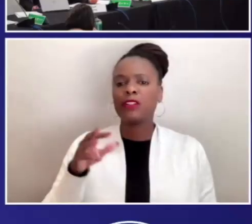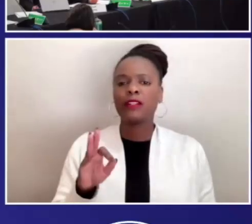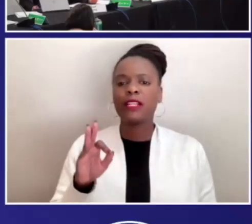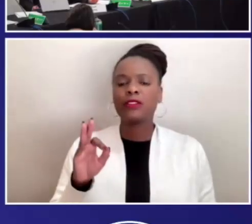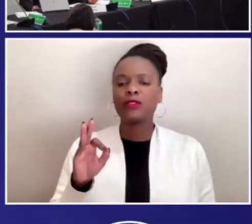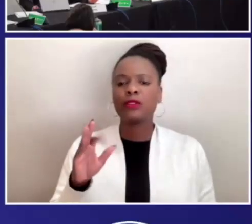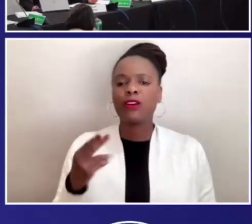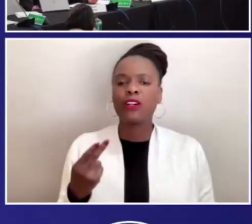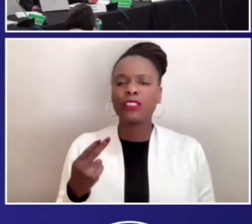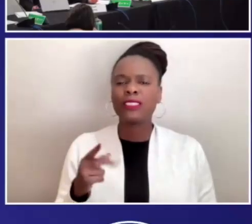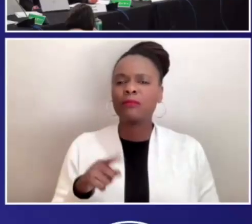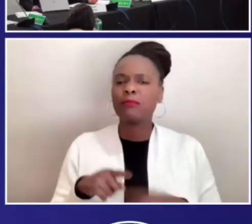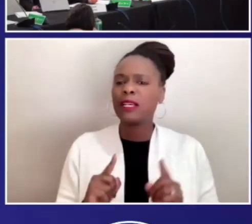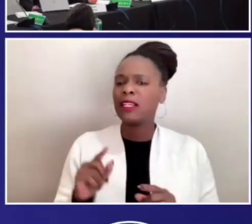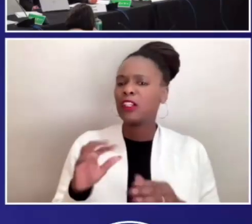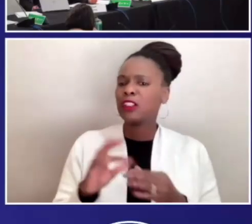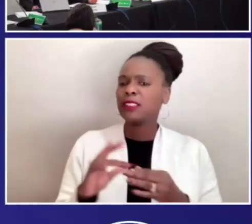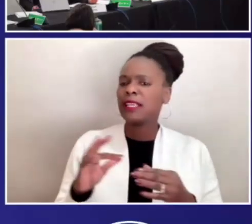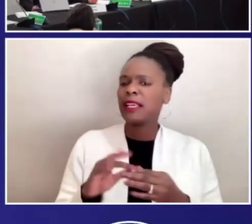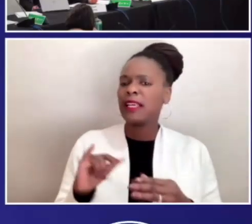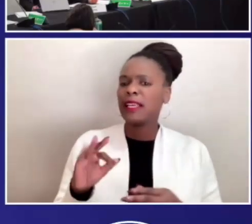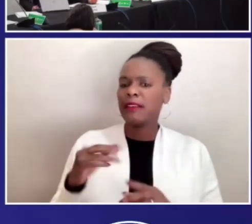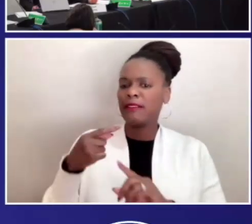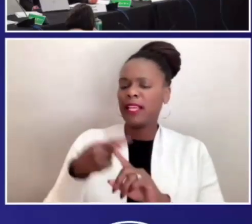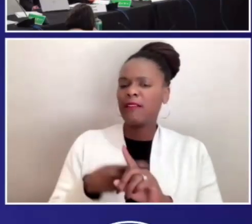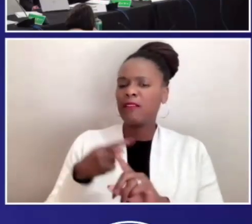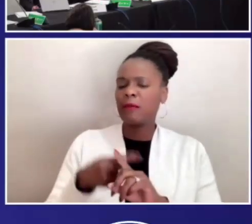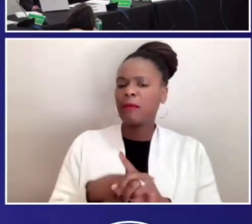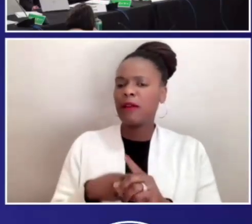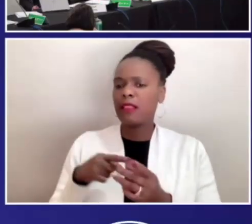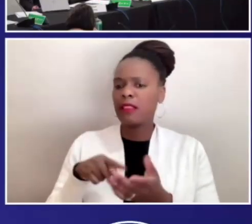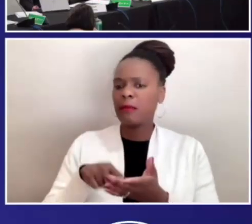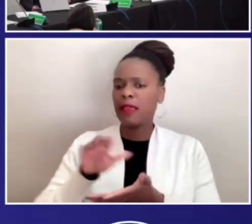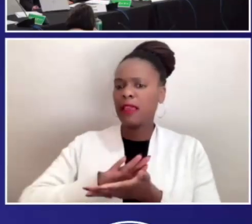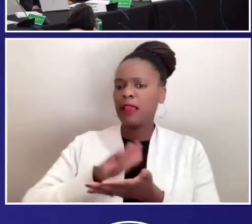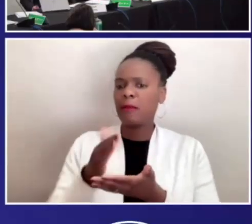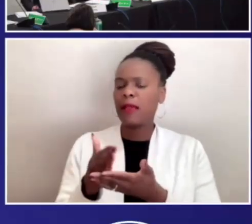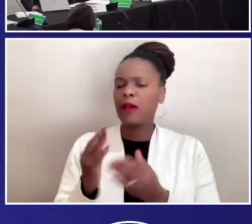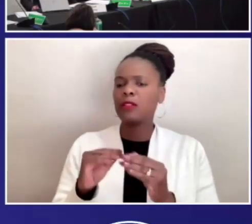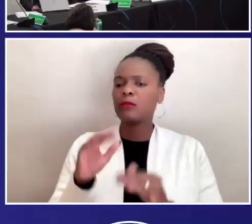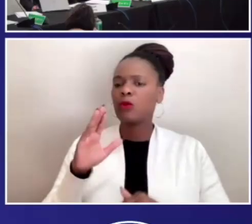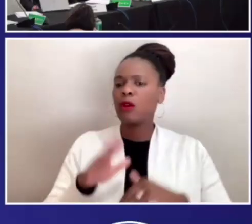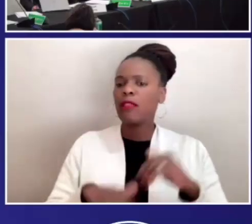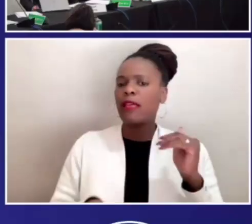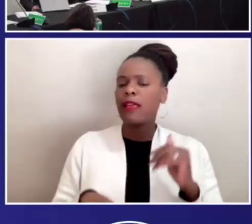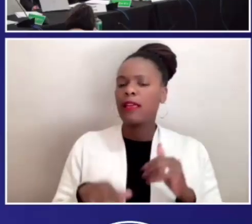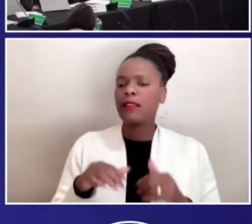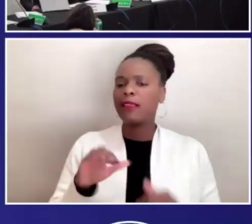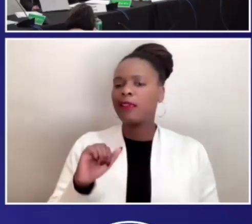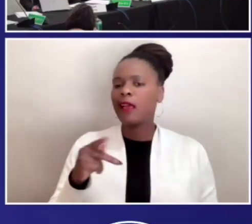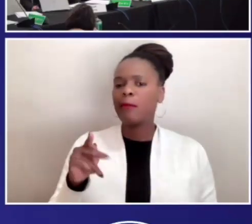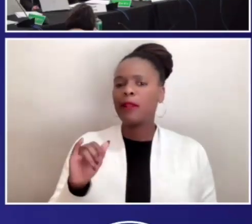their monthly payment amount exceeds the applicable amount, then, then what?